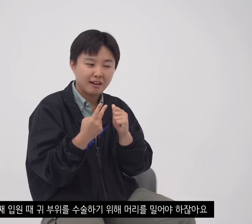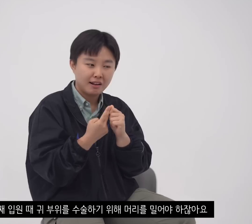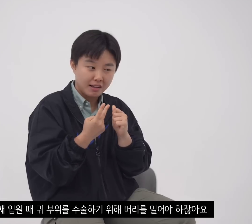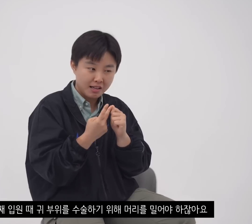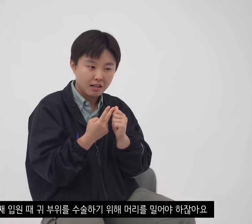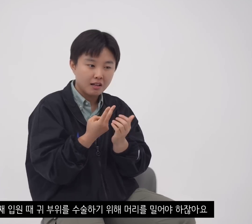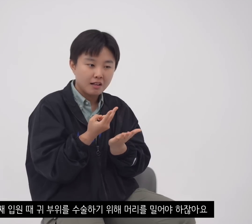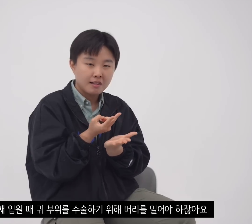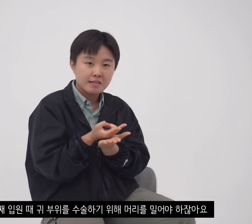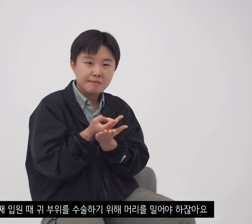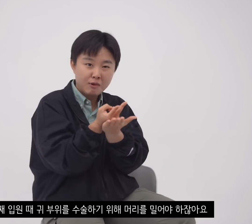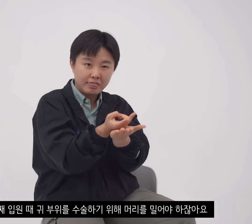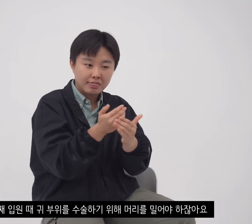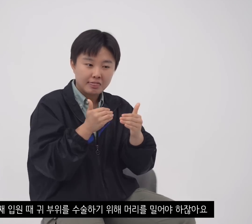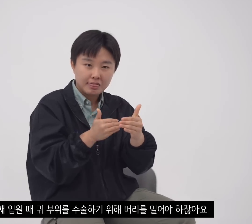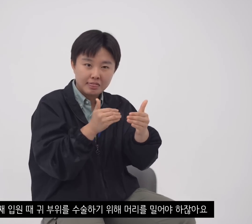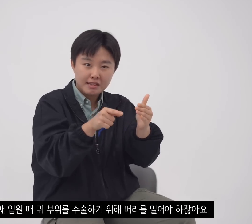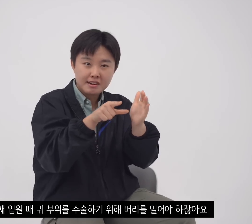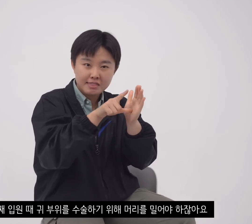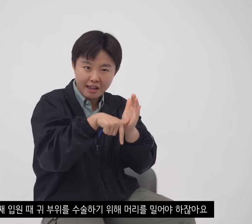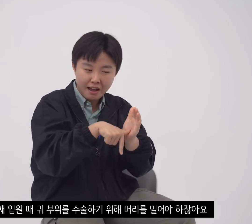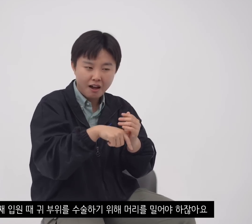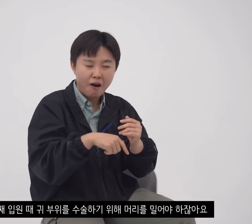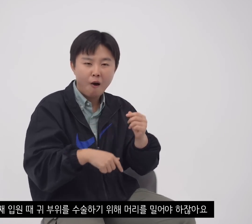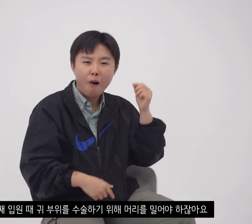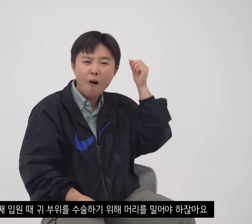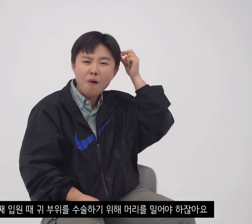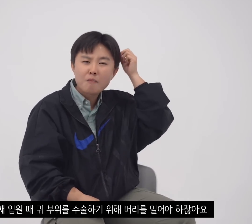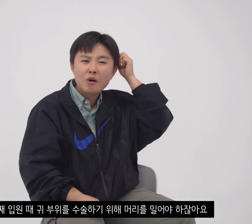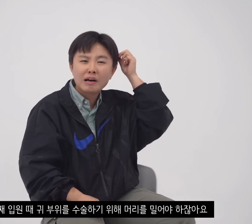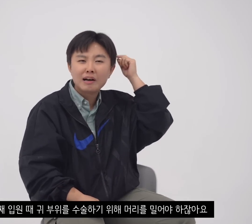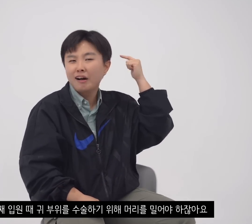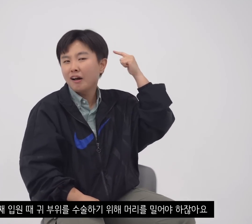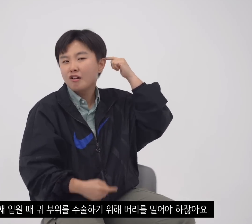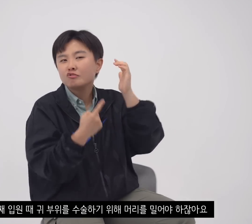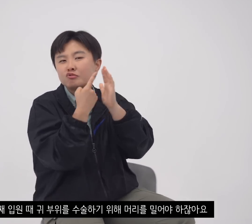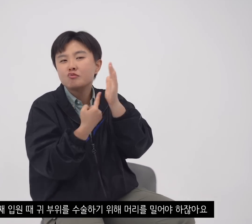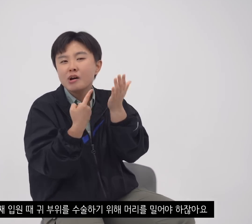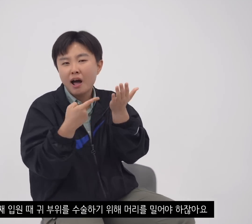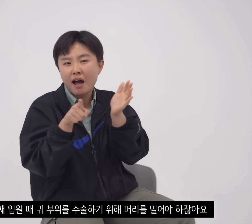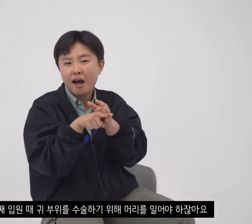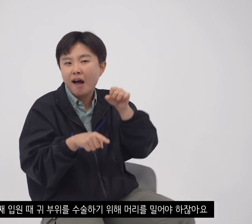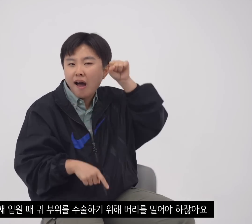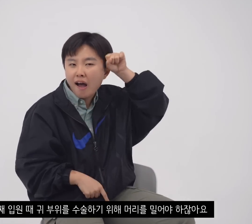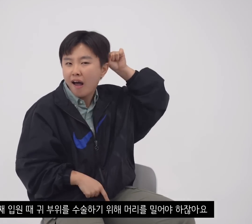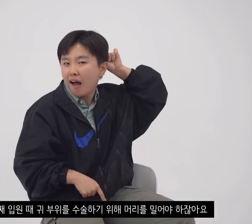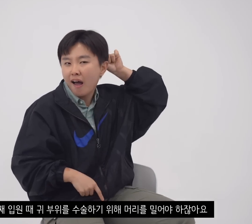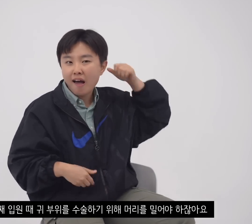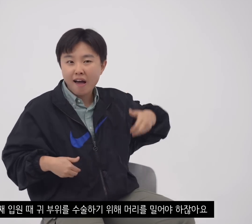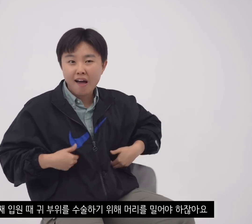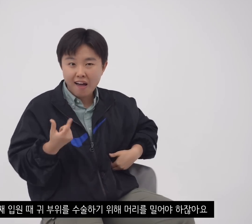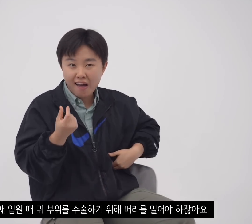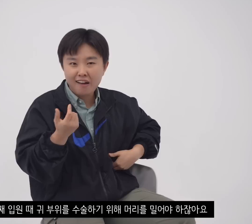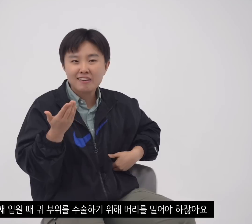During my second hospitalization, I had to shave my head for surgery on my ear area.